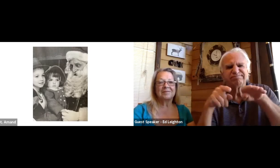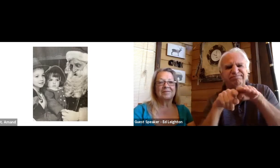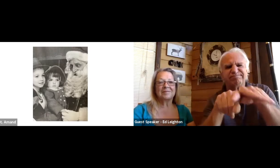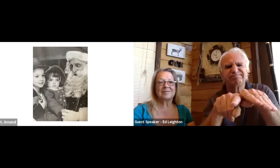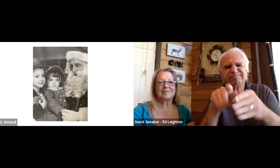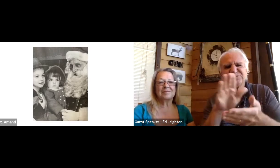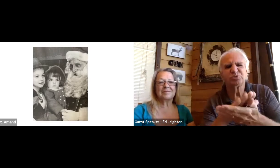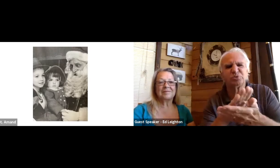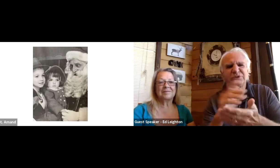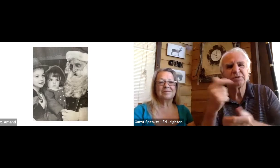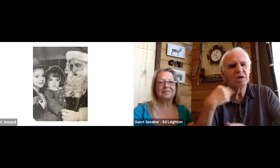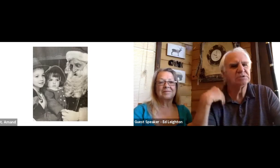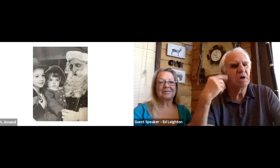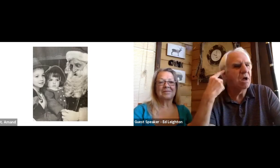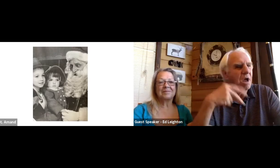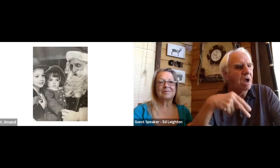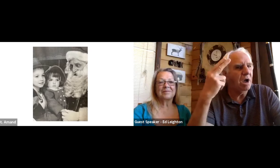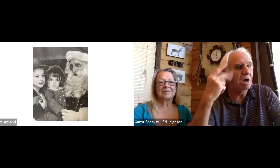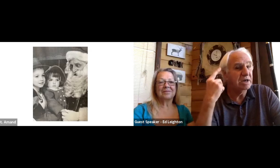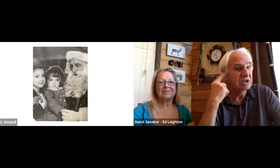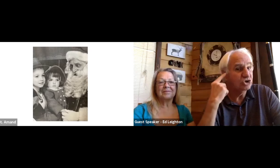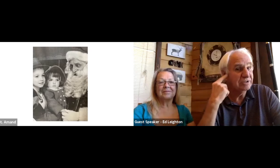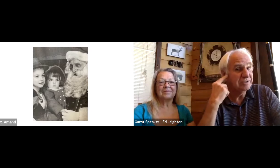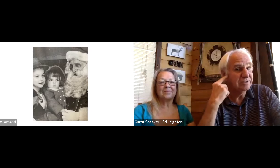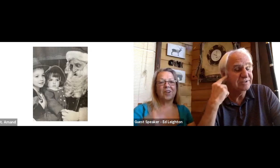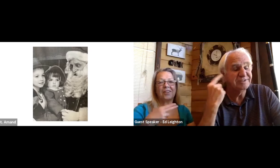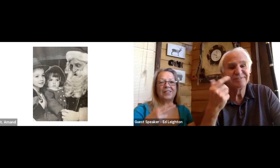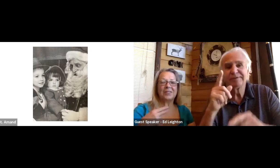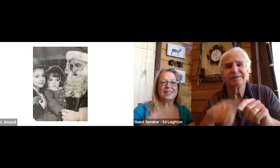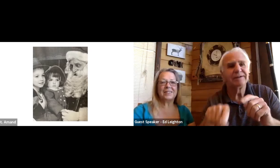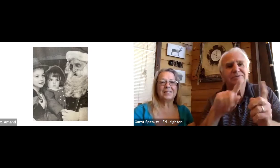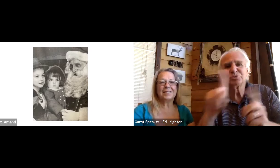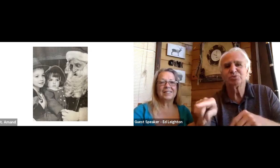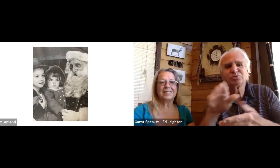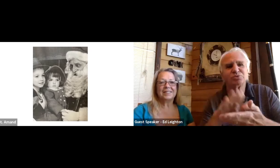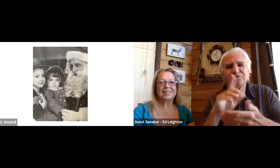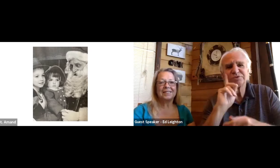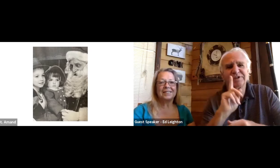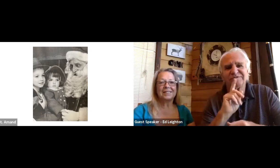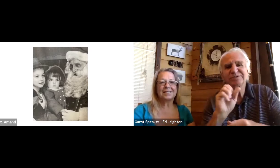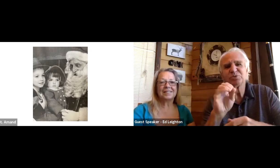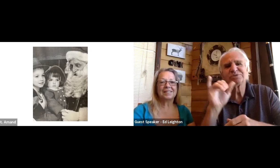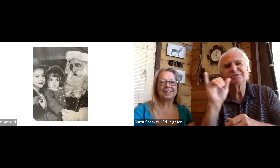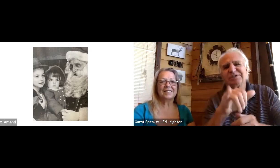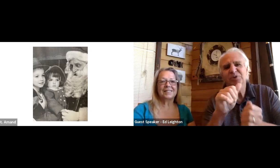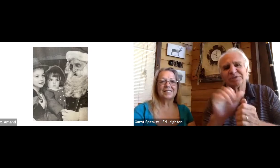And Jeanine instead wasn't able to go to the Deaf school. She went to a mainstream school because she had too much